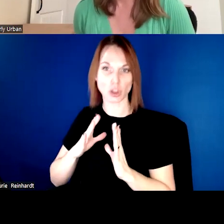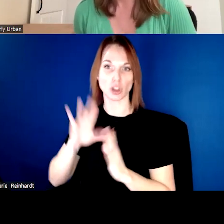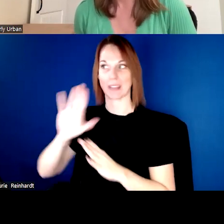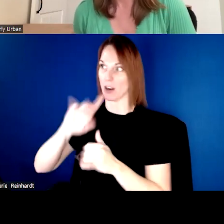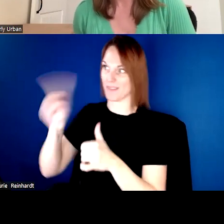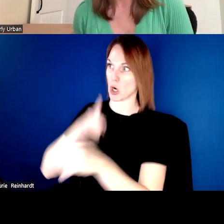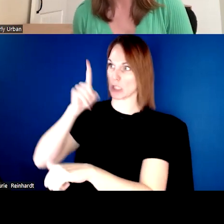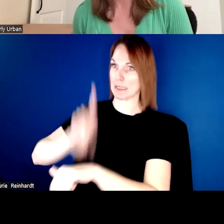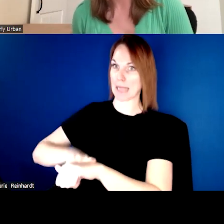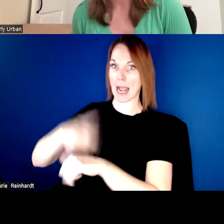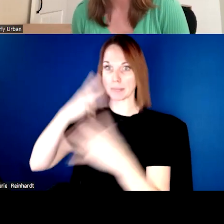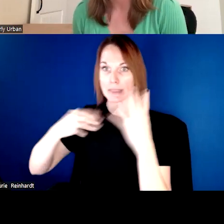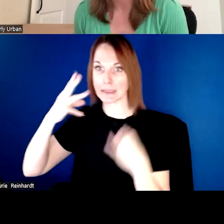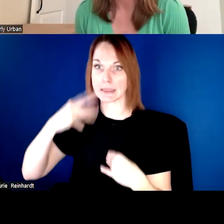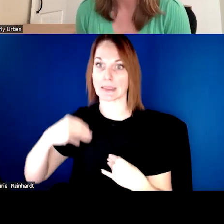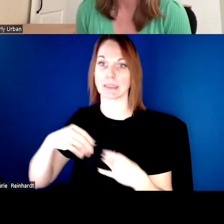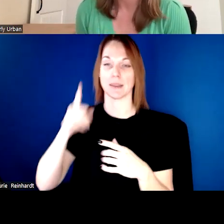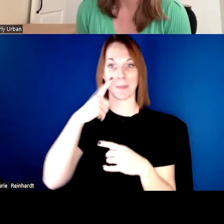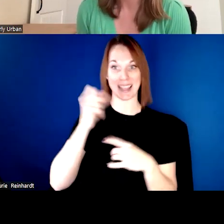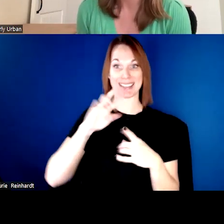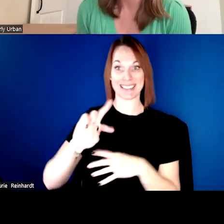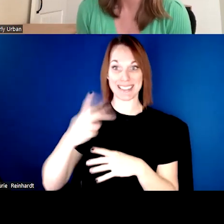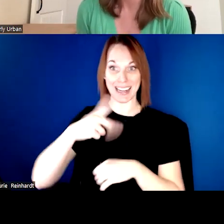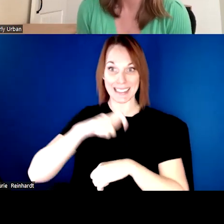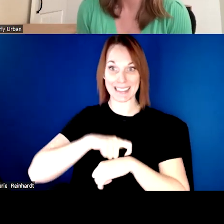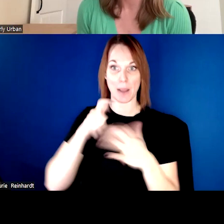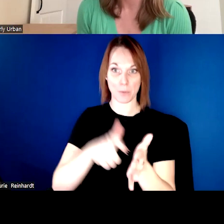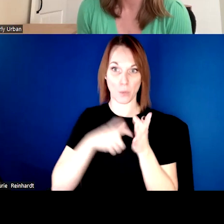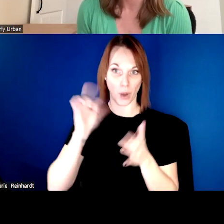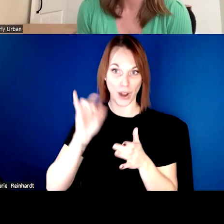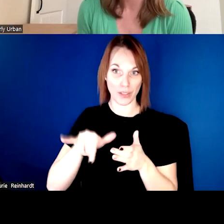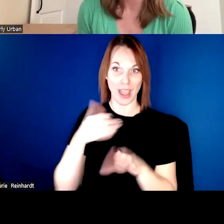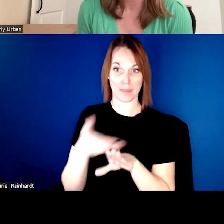because by the second cohort we see that the increase in credit scores goes up by 16